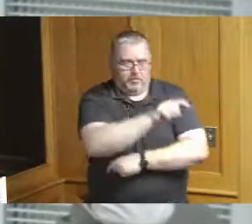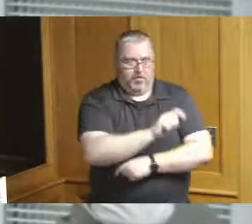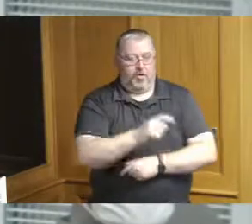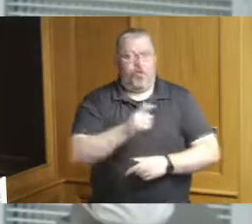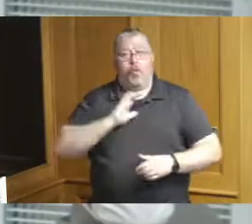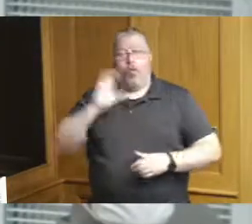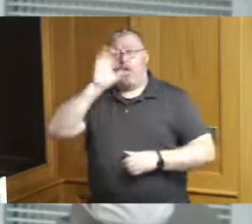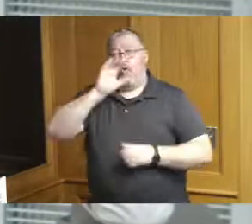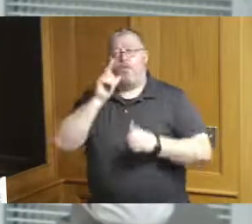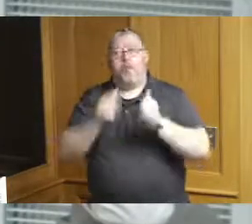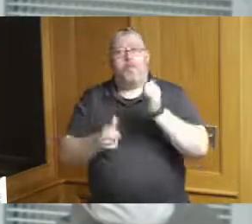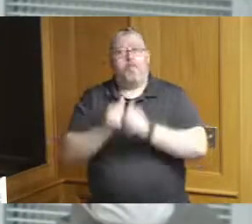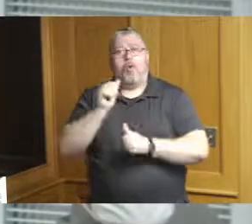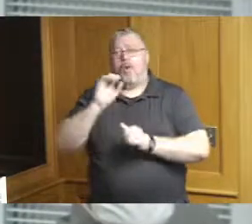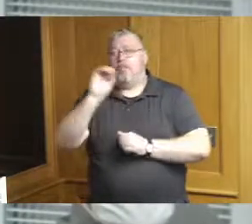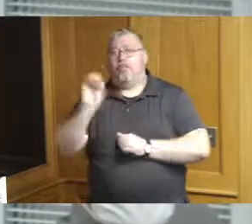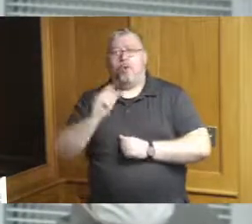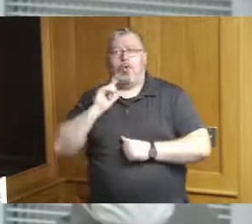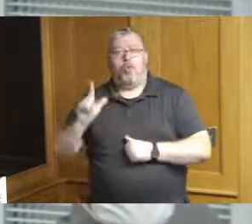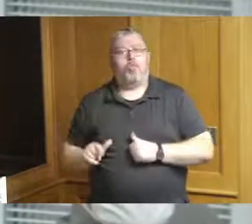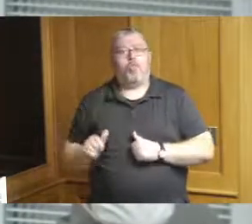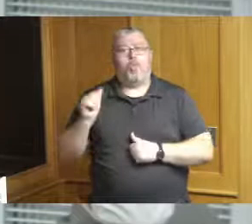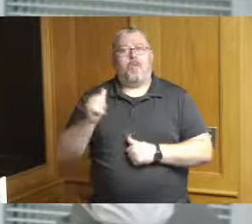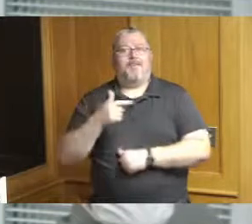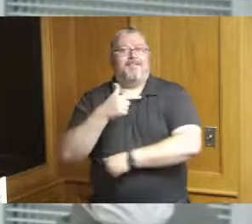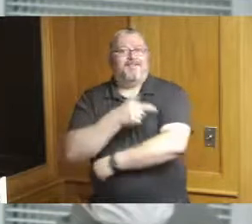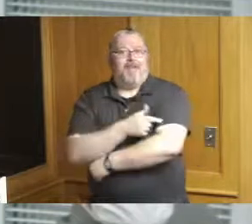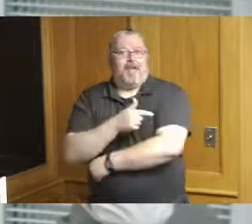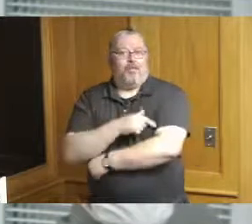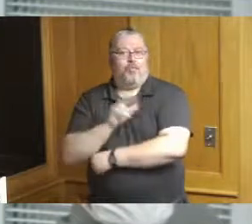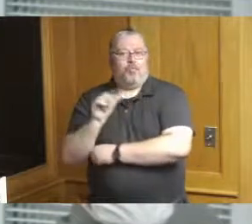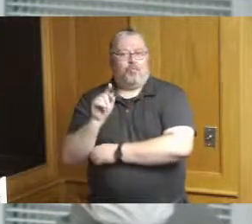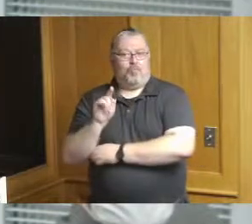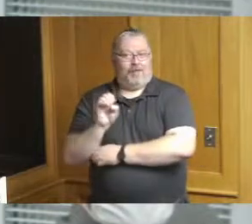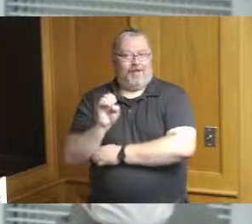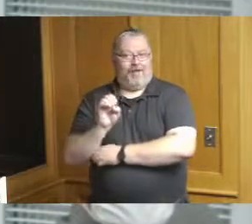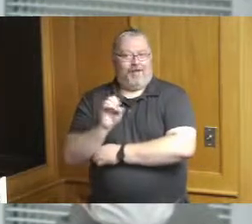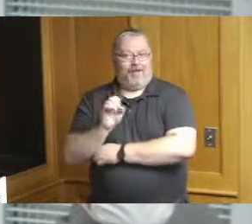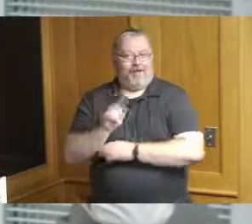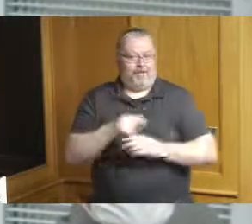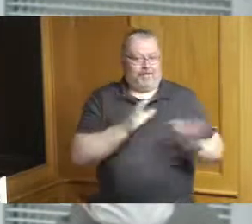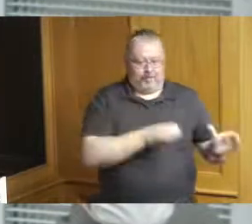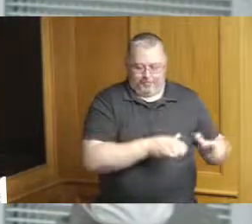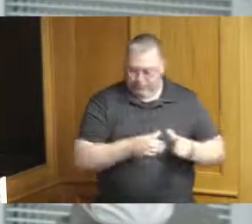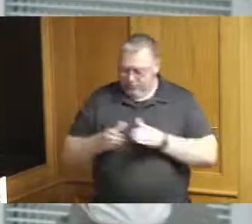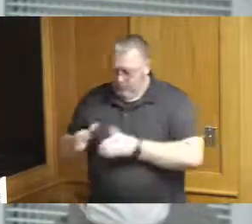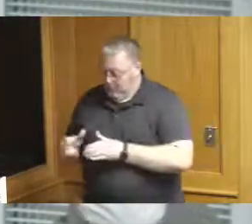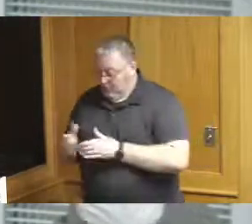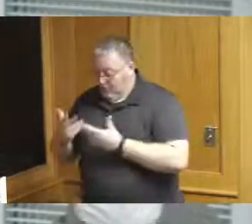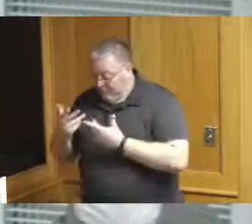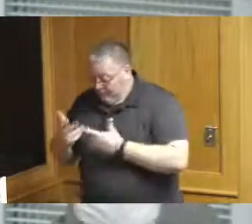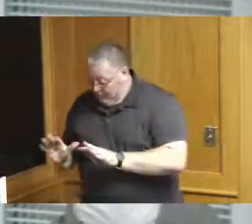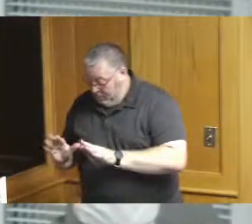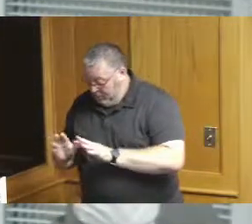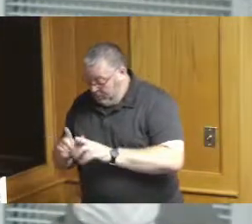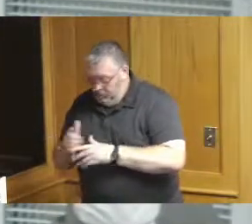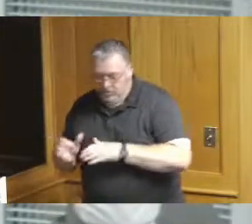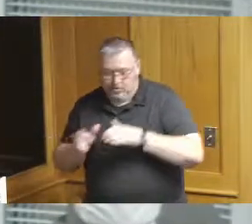vaccination rights I'm sorry vaccination rates and moving the locations as necessary in addition the